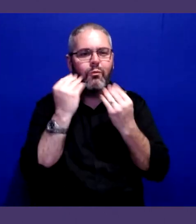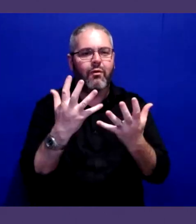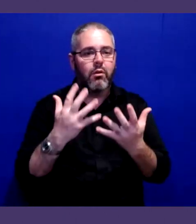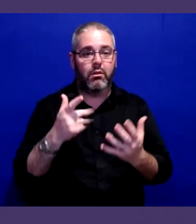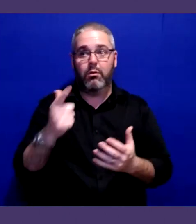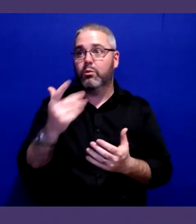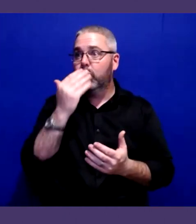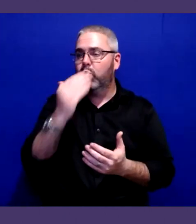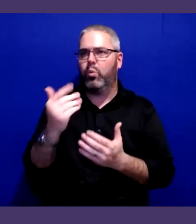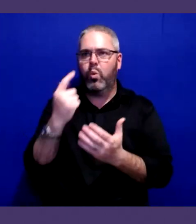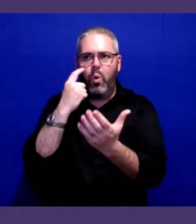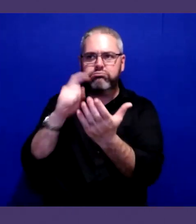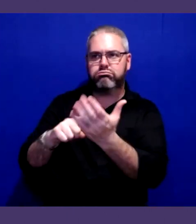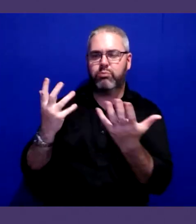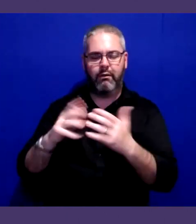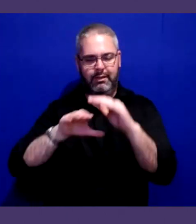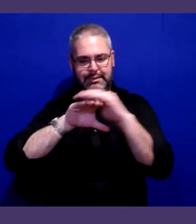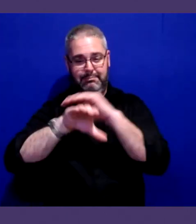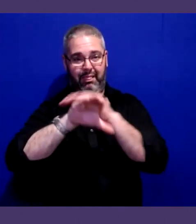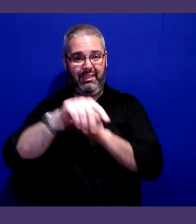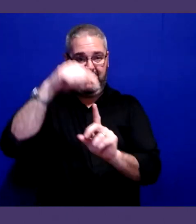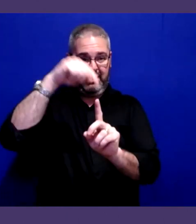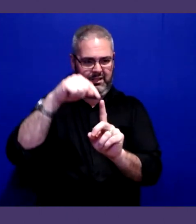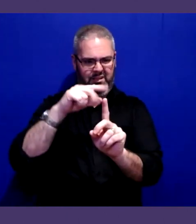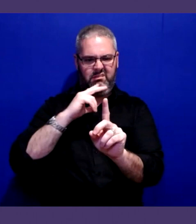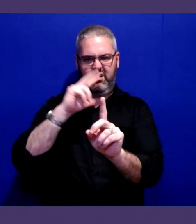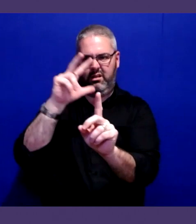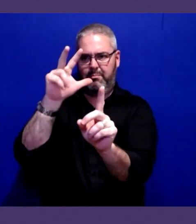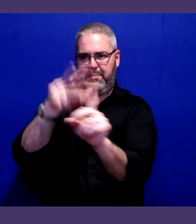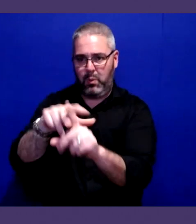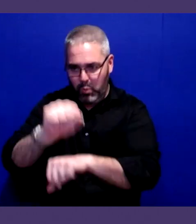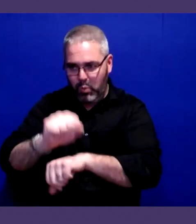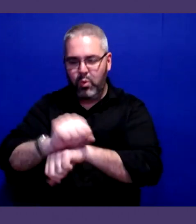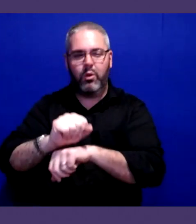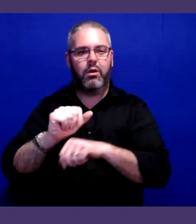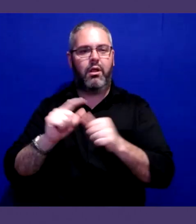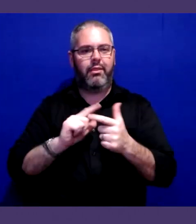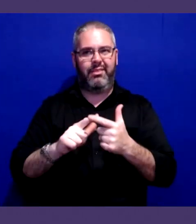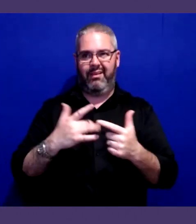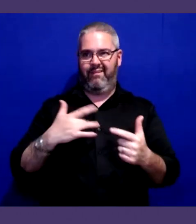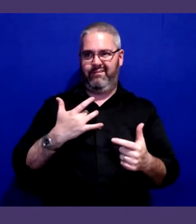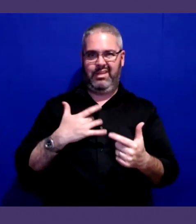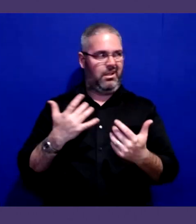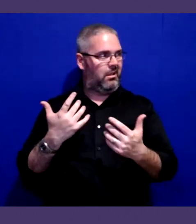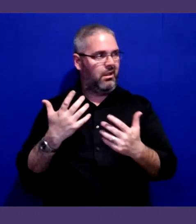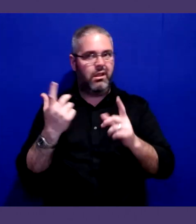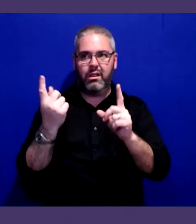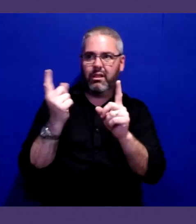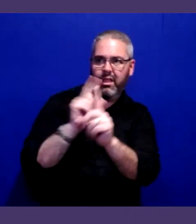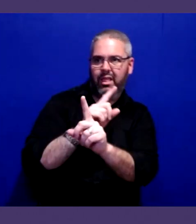accessibility and applying it to your work and not being afraid to shy away from that. That makes you a much more effective